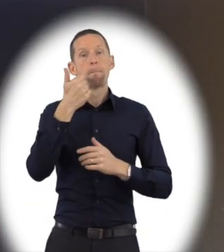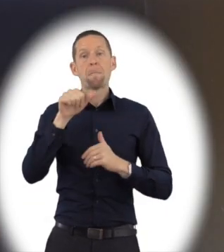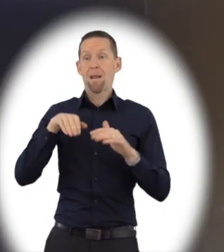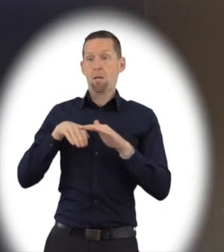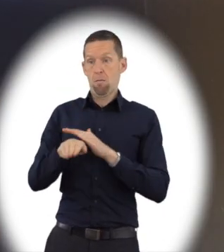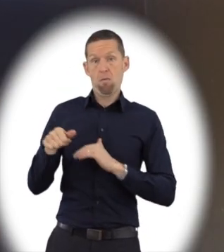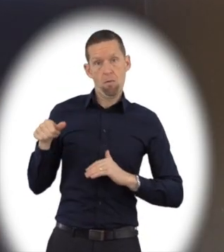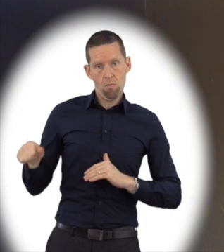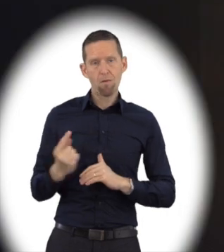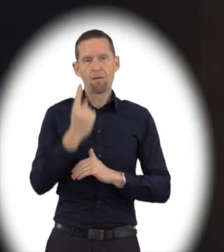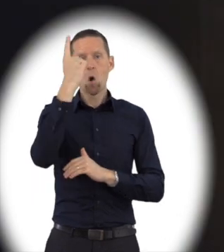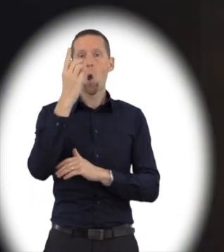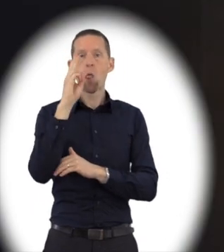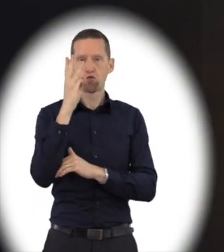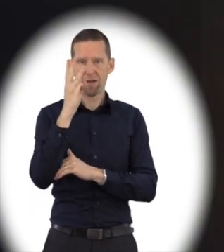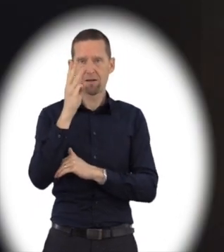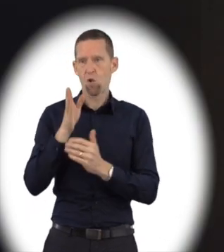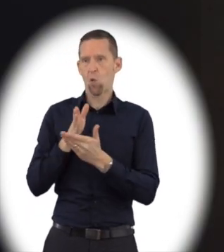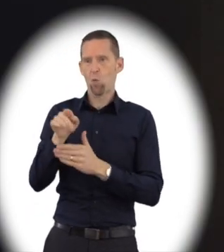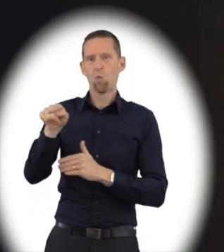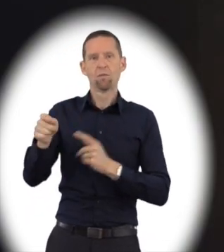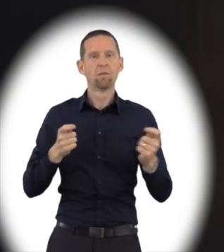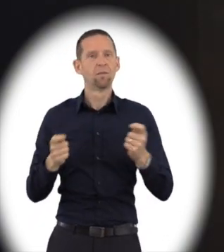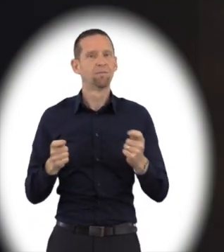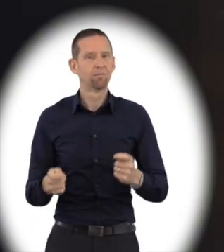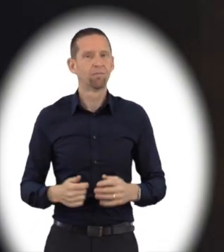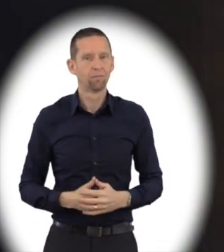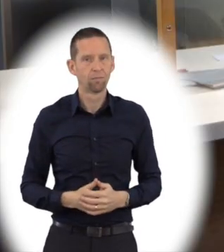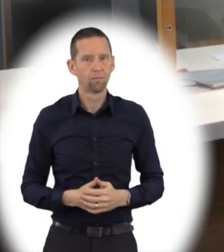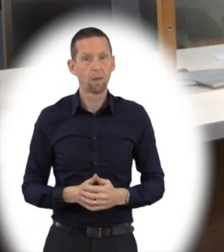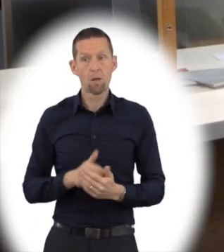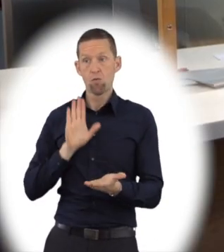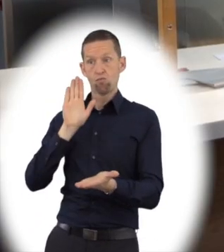Once inside the lift, go to level 3 and make your way through to the reception area. At